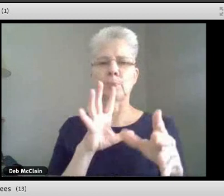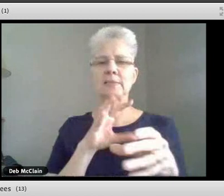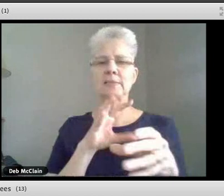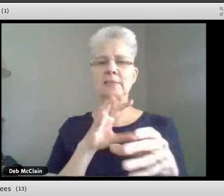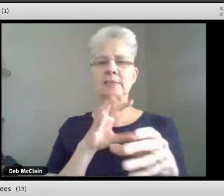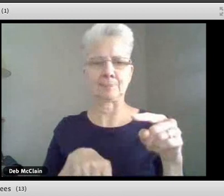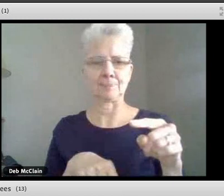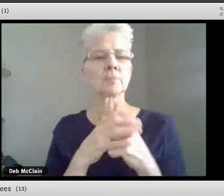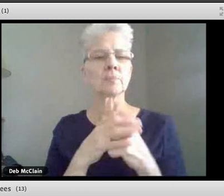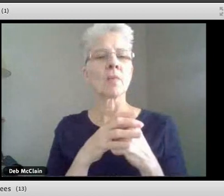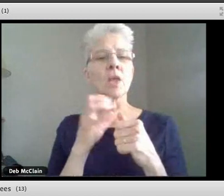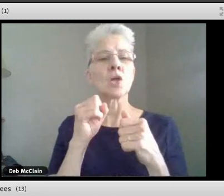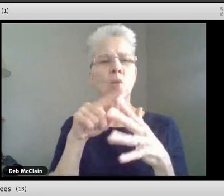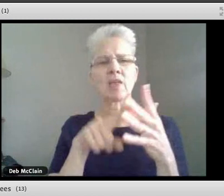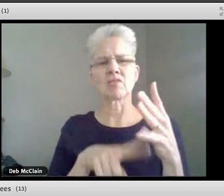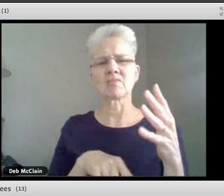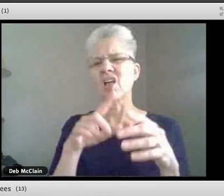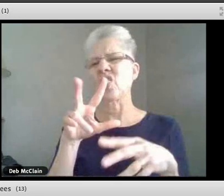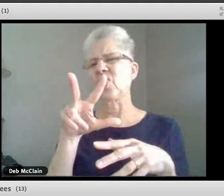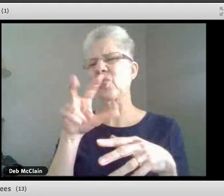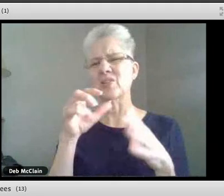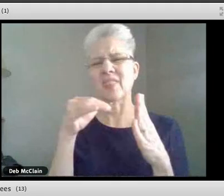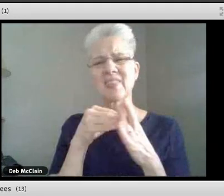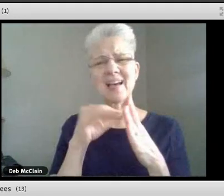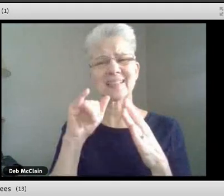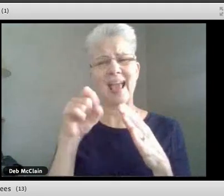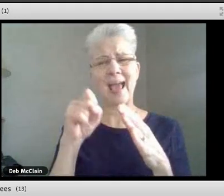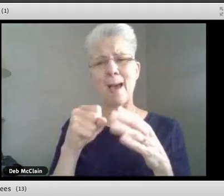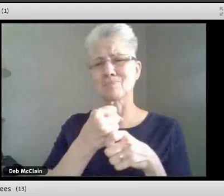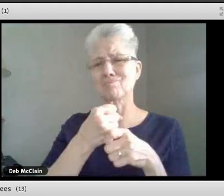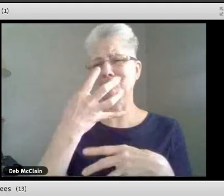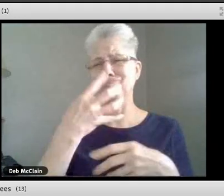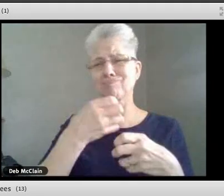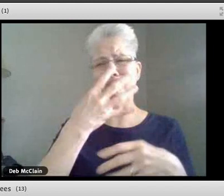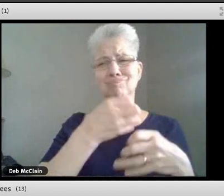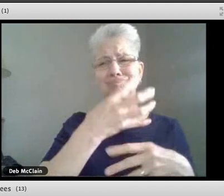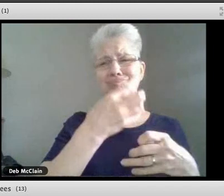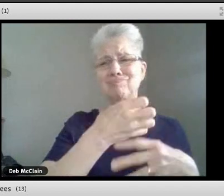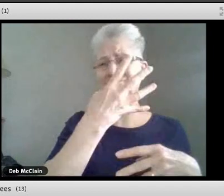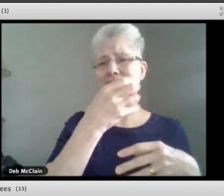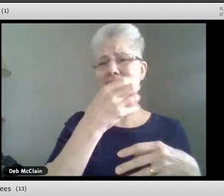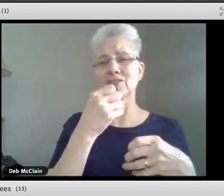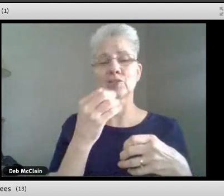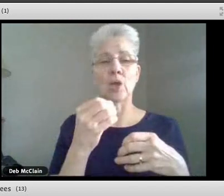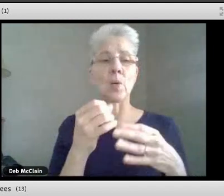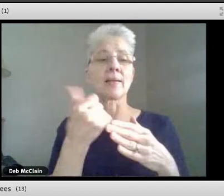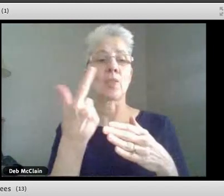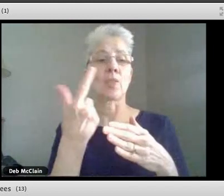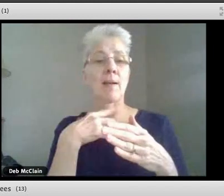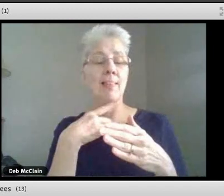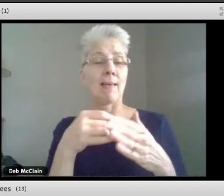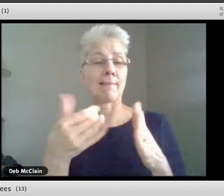for people with disabilities. Another one I like, again, is this AutoVerbal Pro,